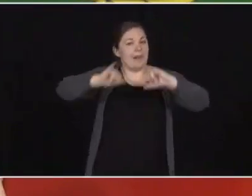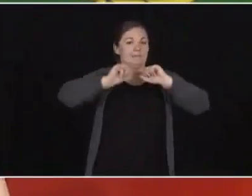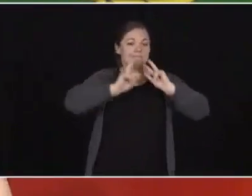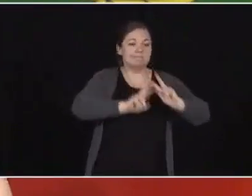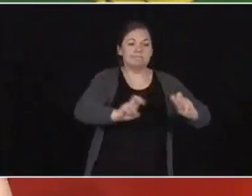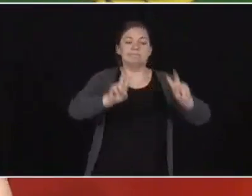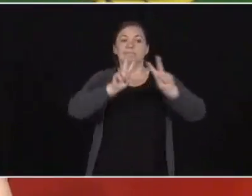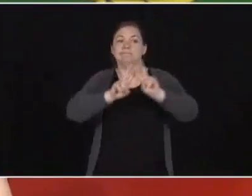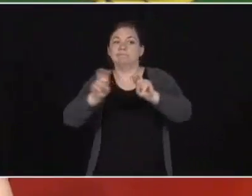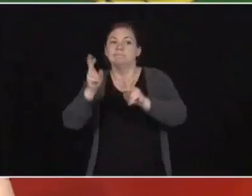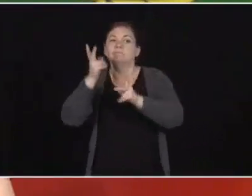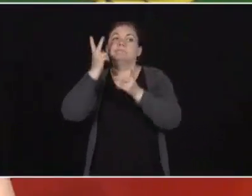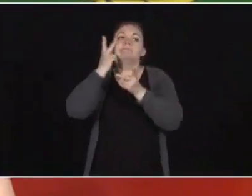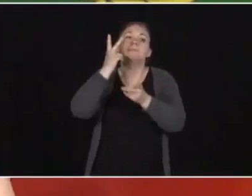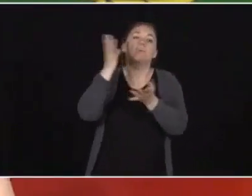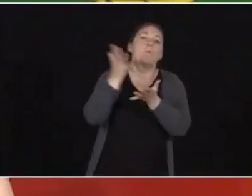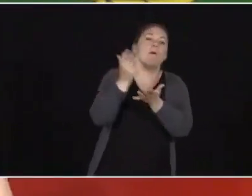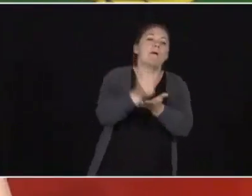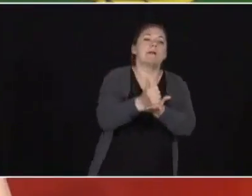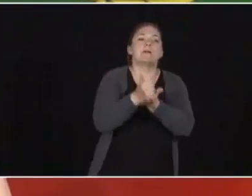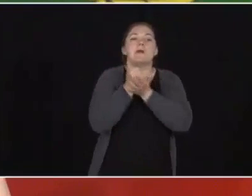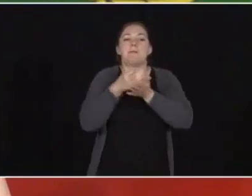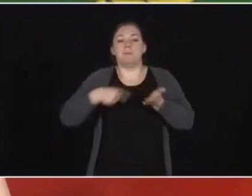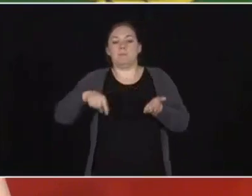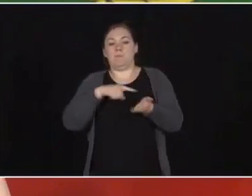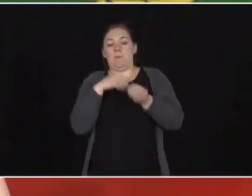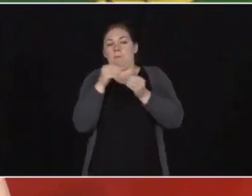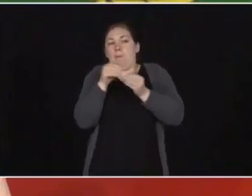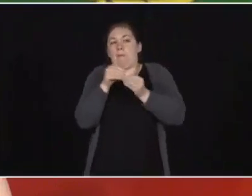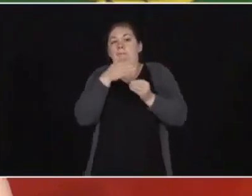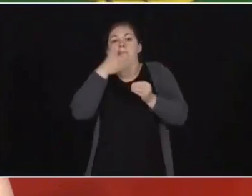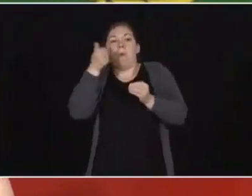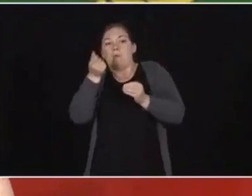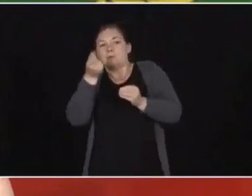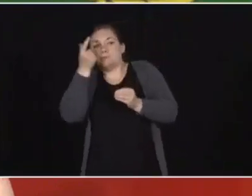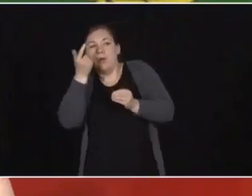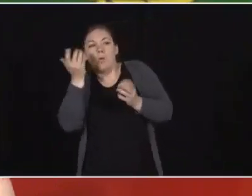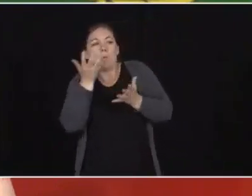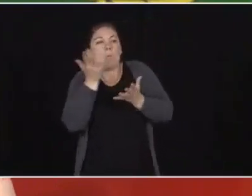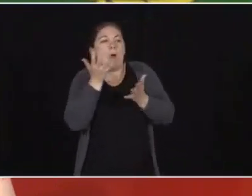the sequential analysis of what this your rule prevalences to help guide what the policies are as we go forward.